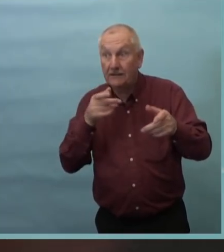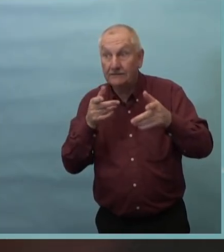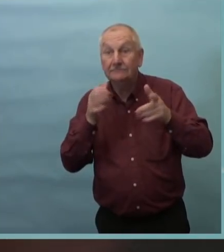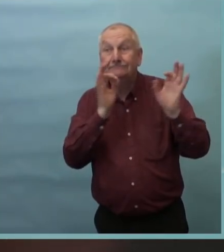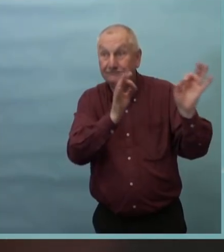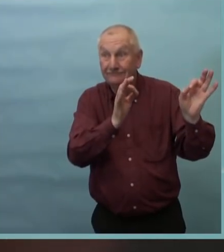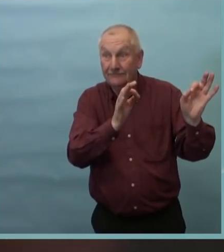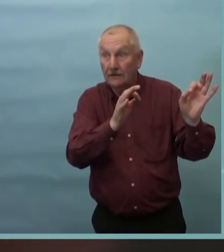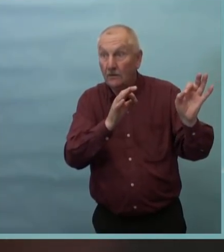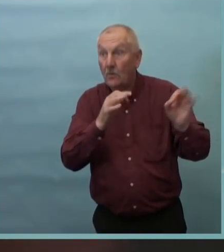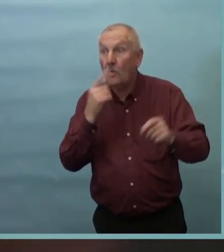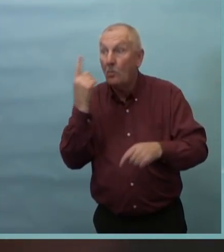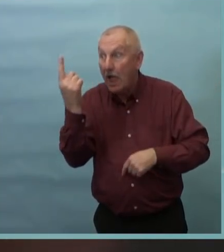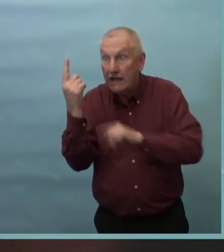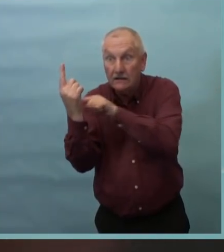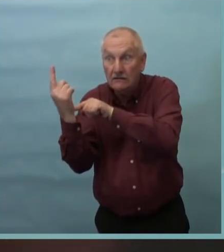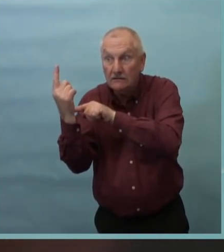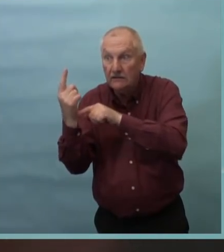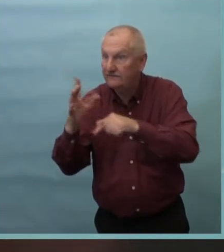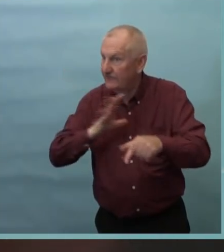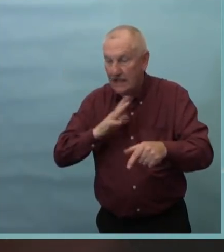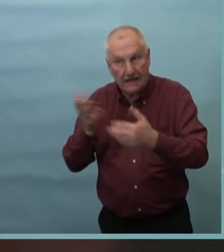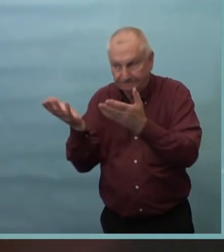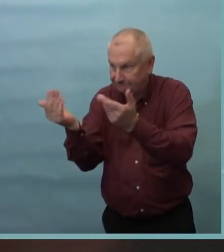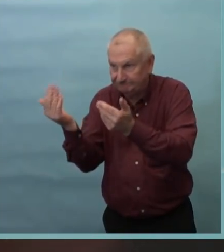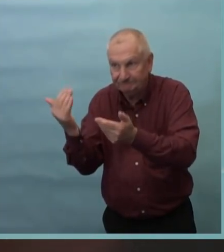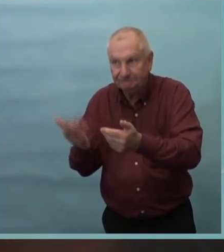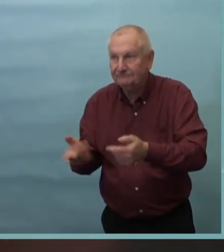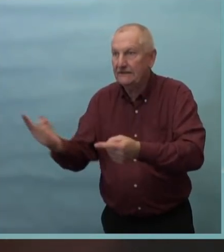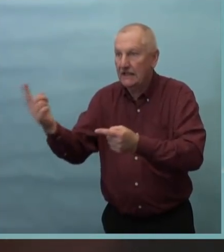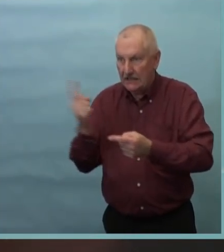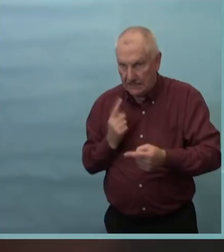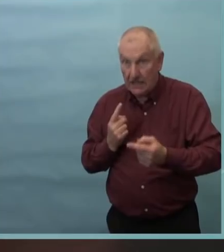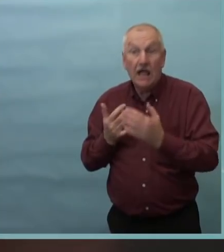for admission to a hospital how do we make that happen working with emergency